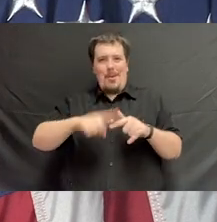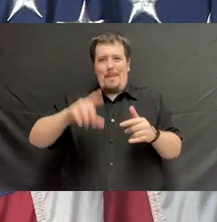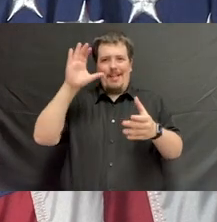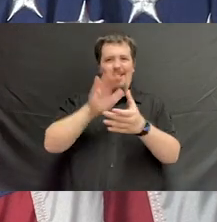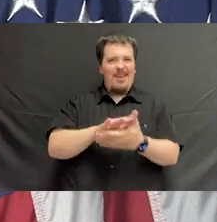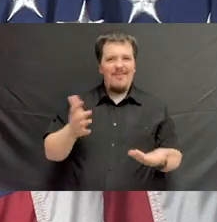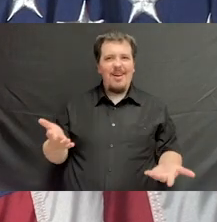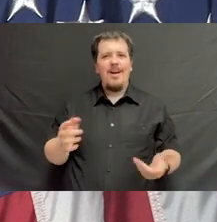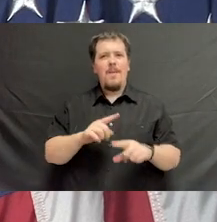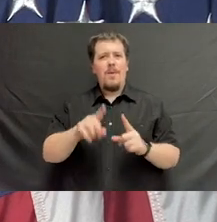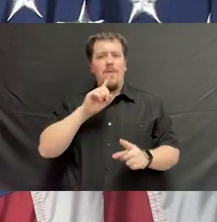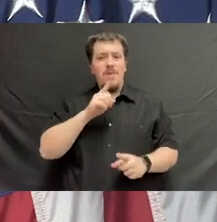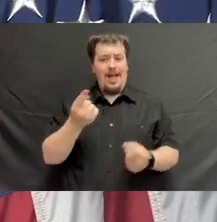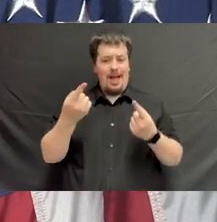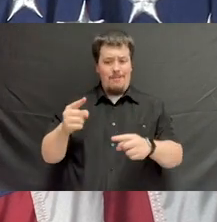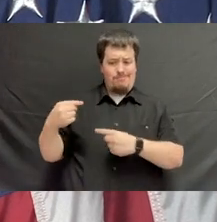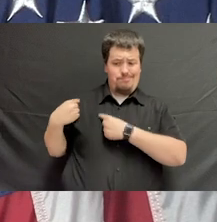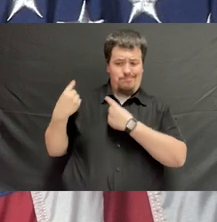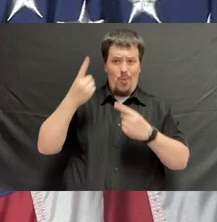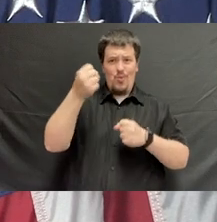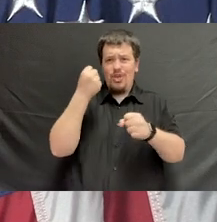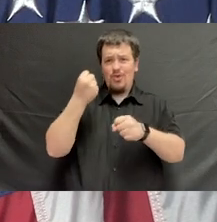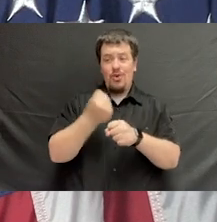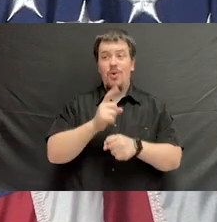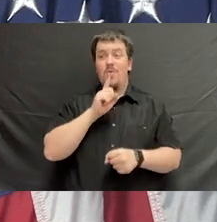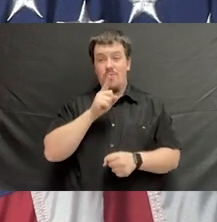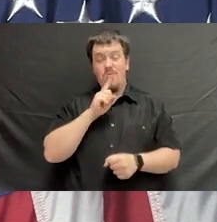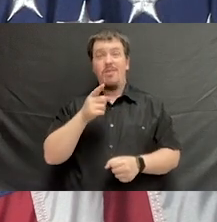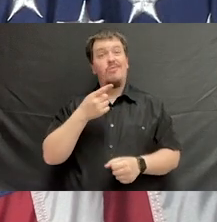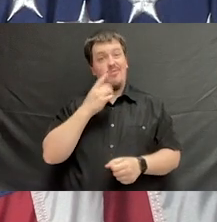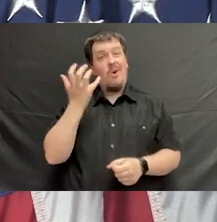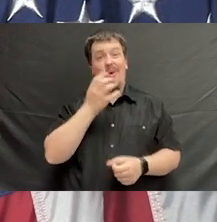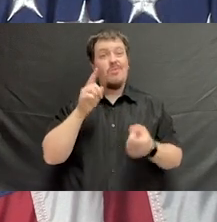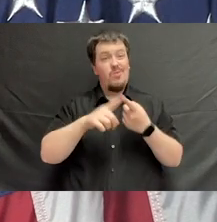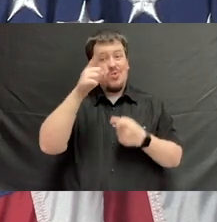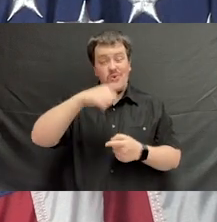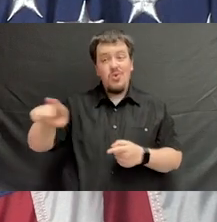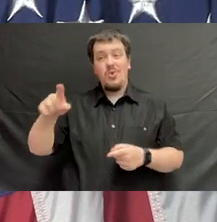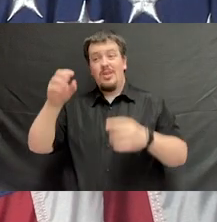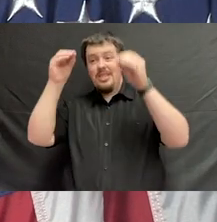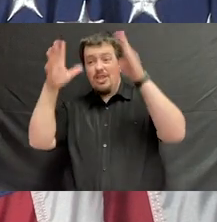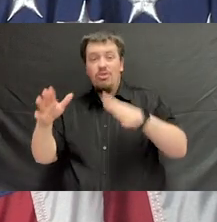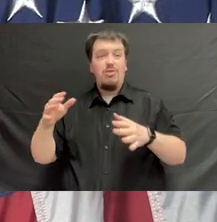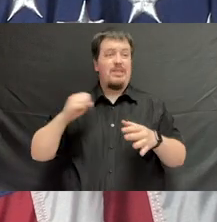And what's happened in the last year really is a tribute to you and your faculty members who've had to change everything they're doing